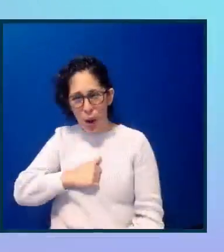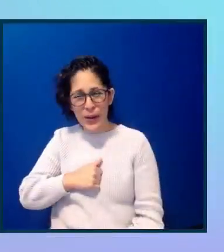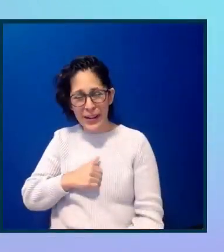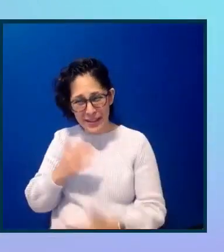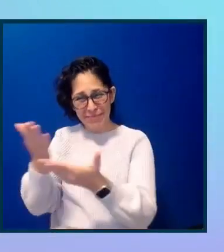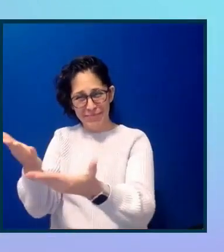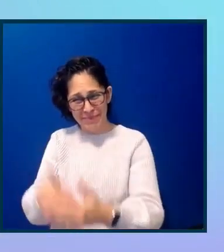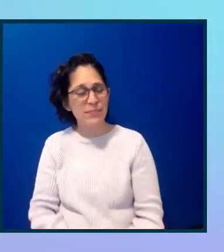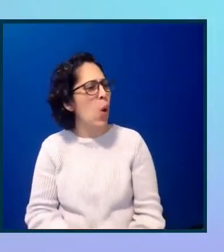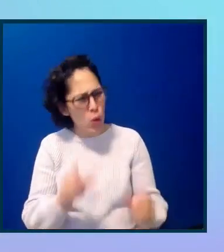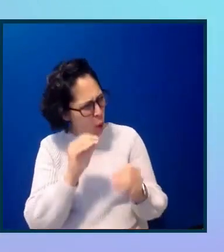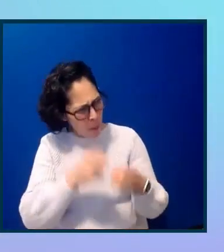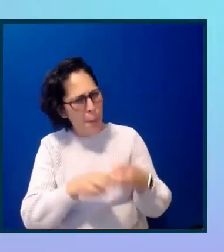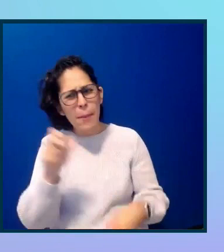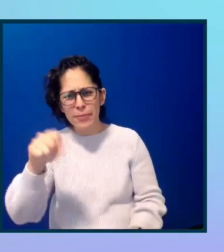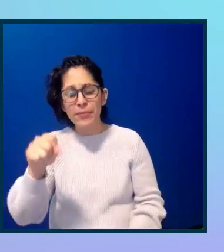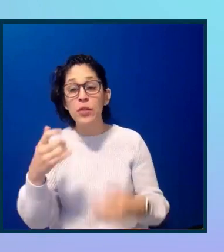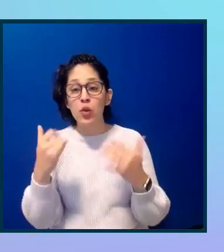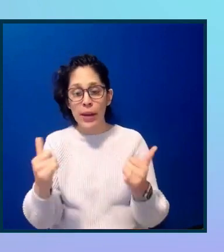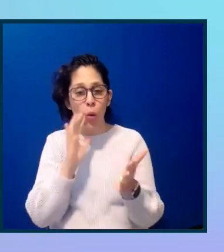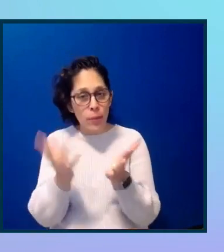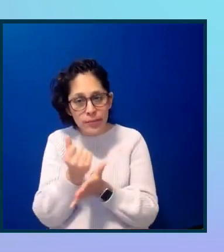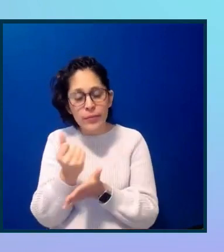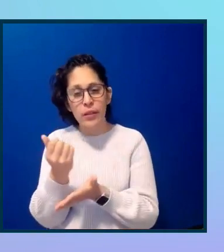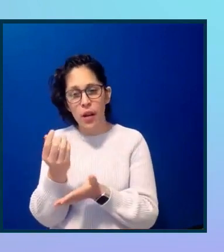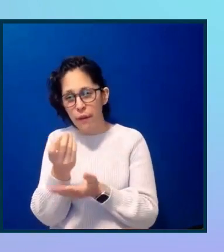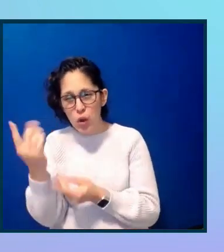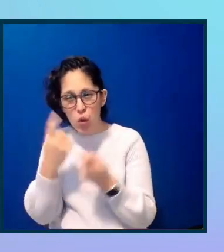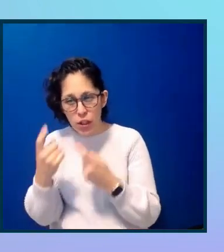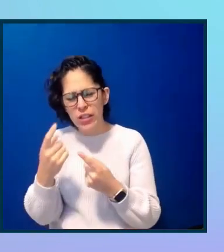Yeah, no problem. Yeah, let's switch over to a couple of questions. We had a few come through.